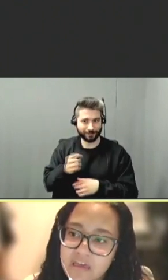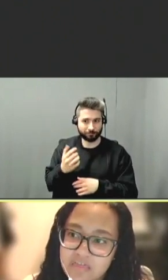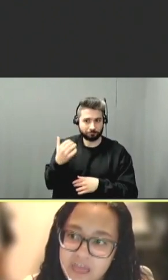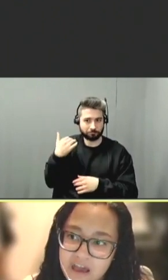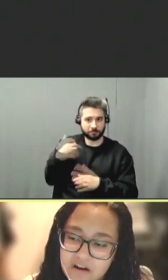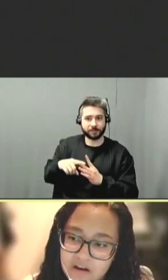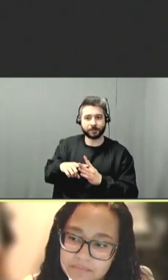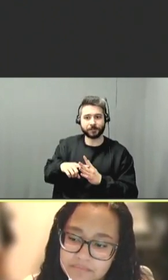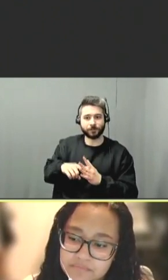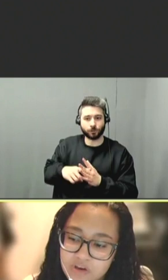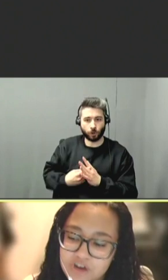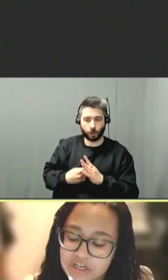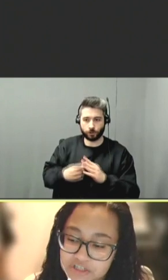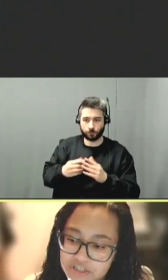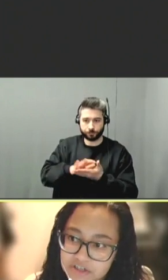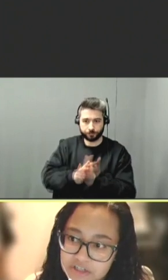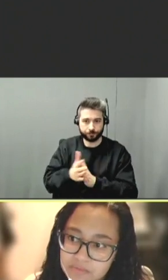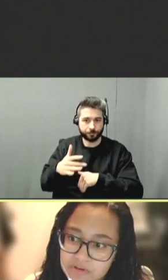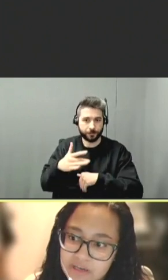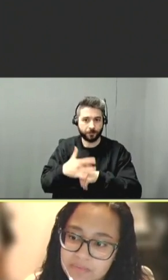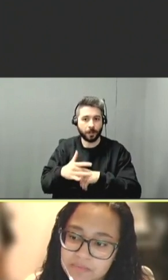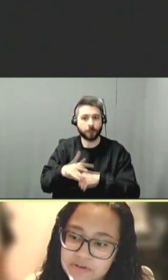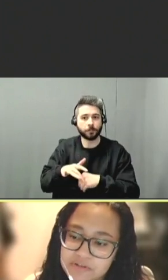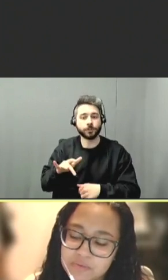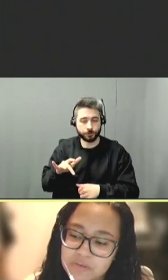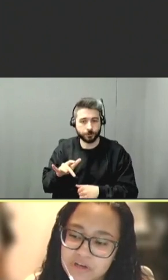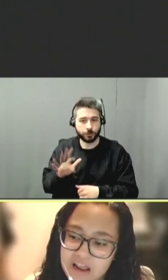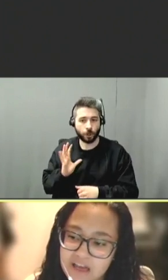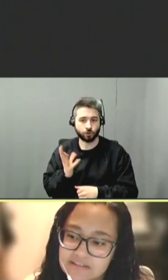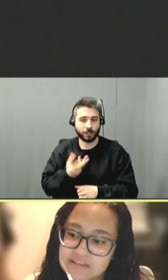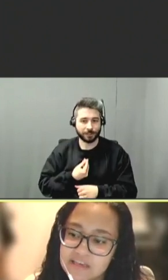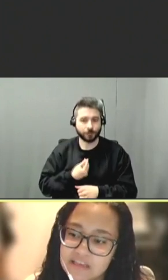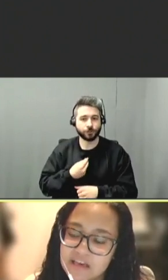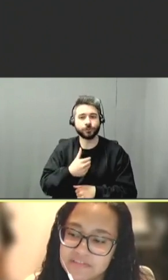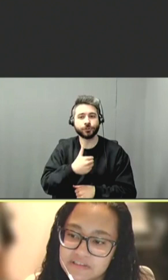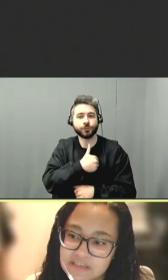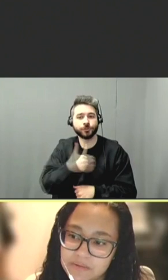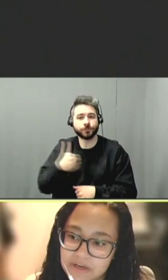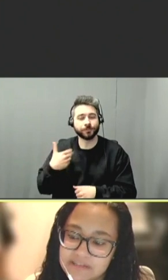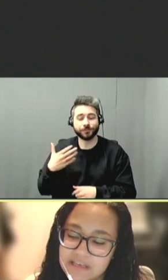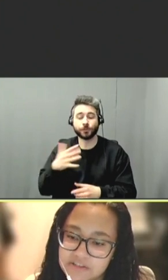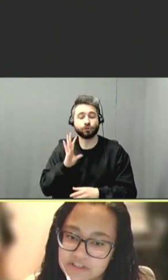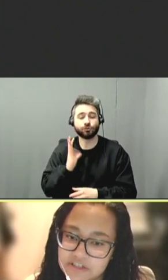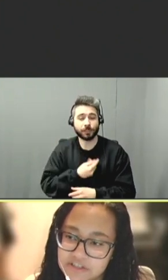that our transgender community members were not accessing it at the same rates as their